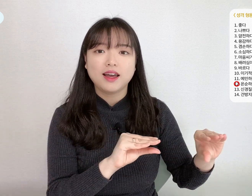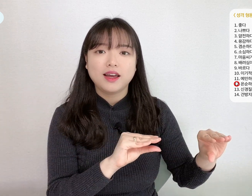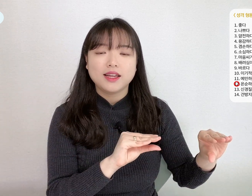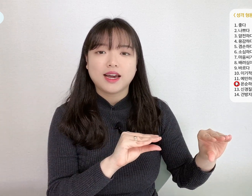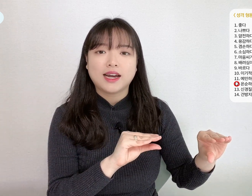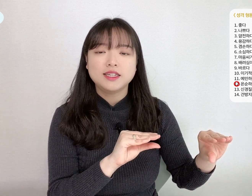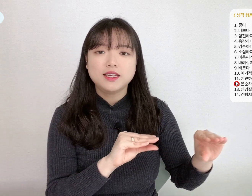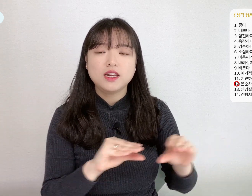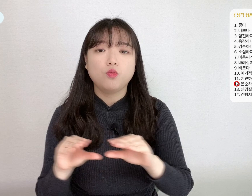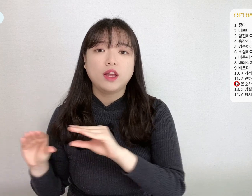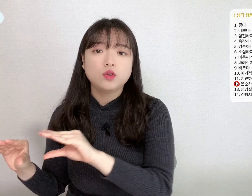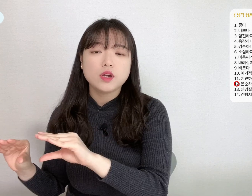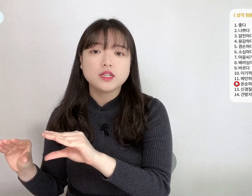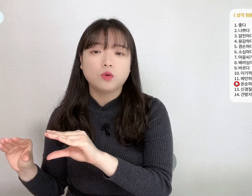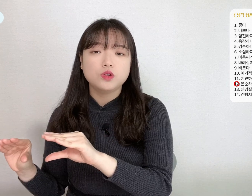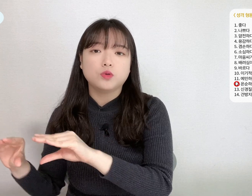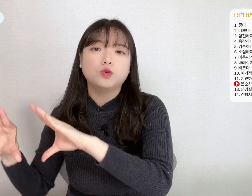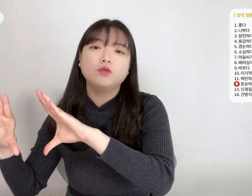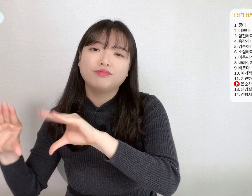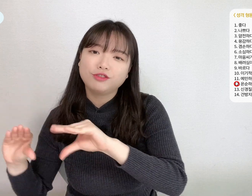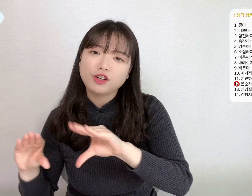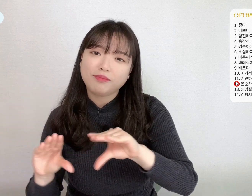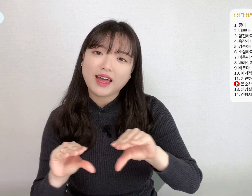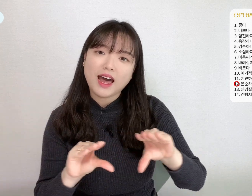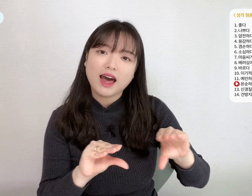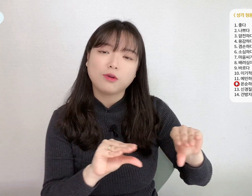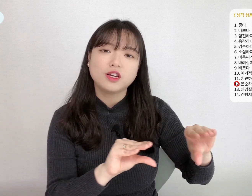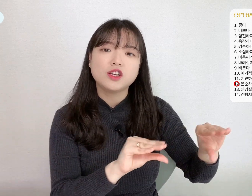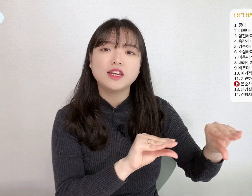and go slowly [soft]